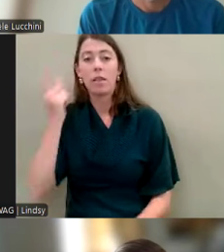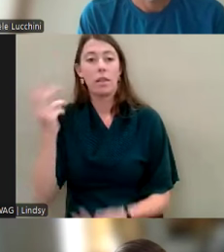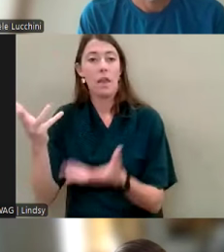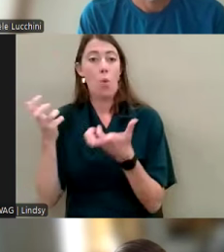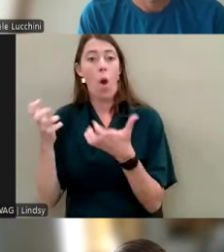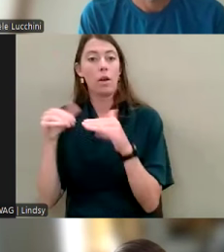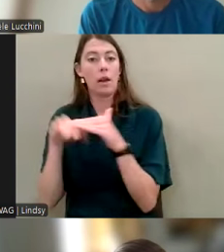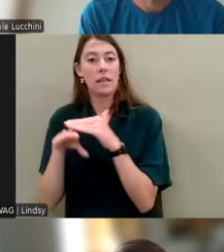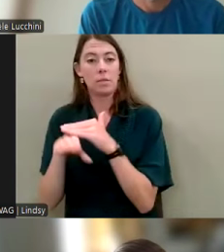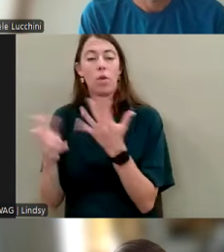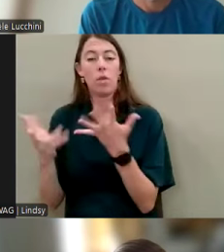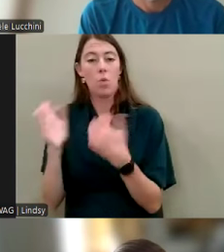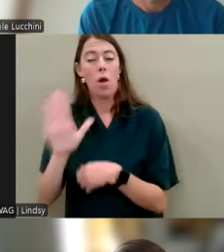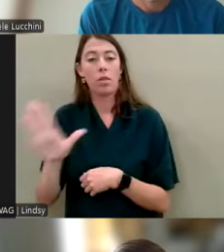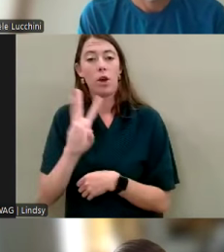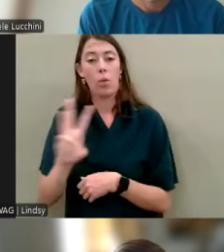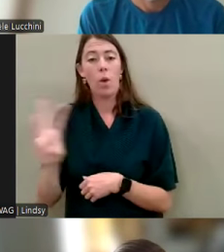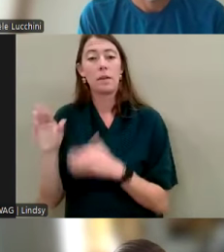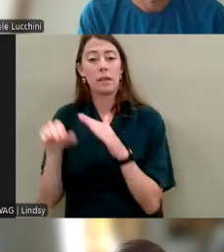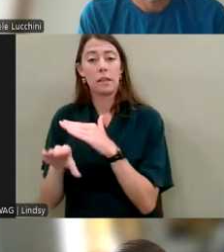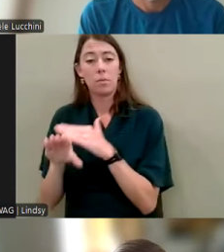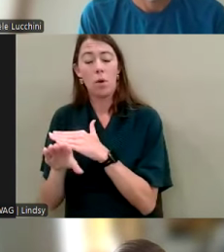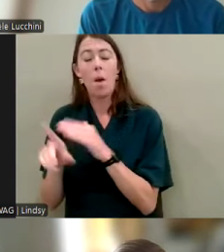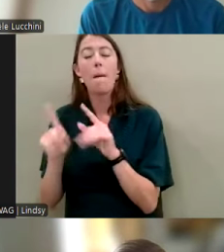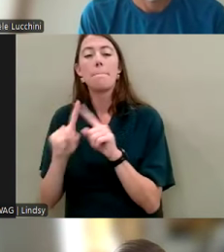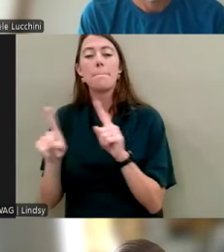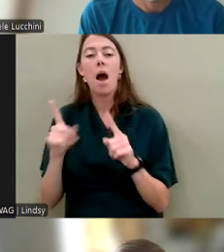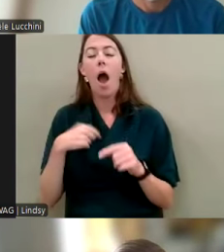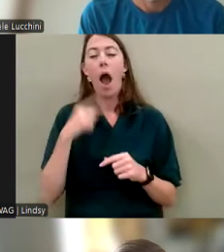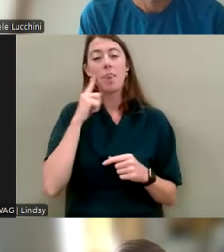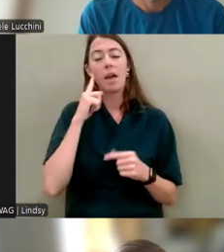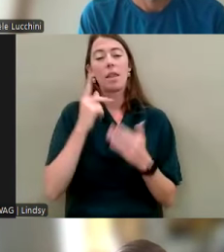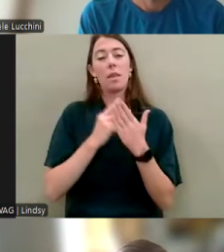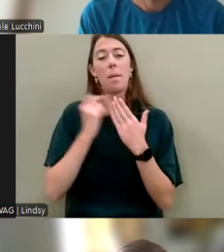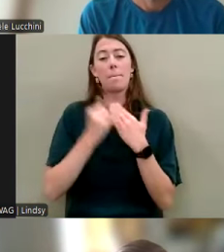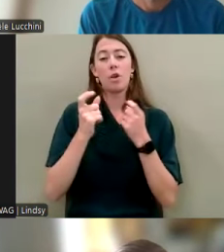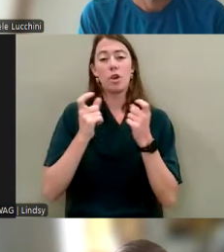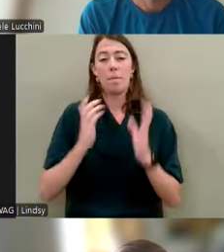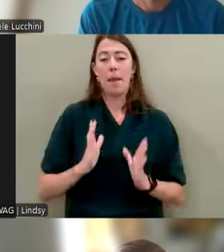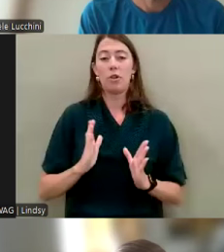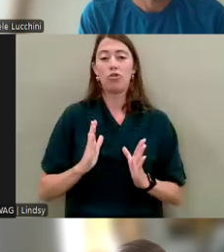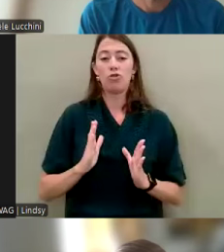think the project manager certainly has a central role, too, that if it's not in the requirements,